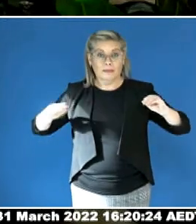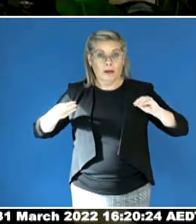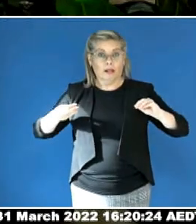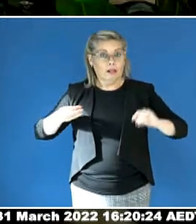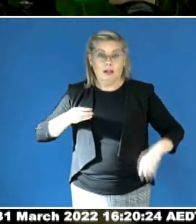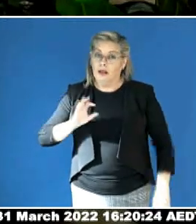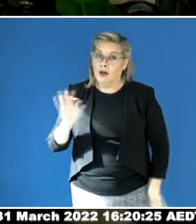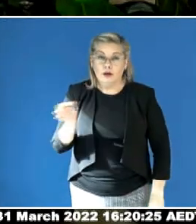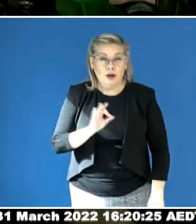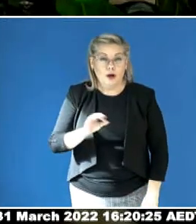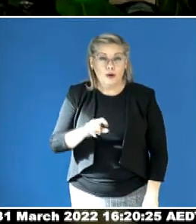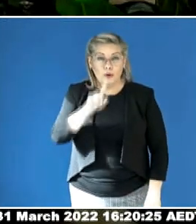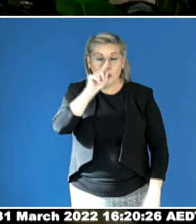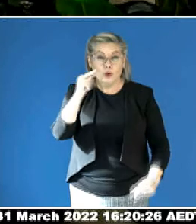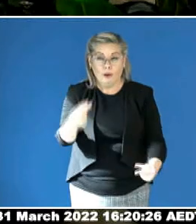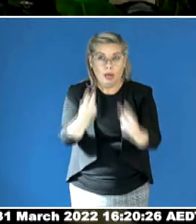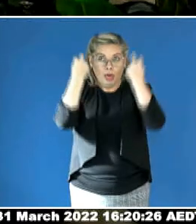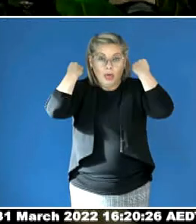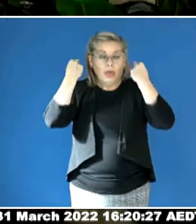We do not deserve to be ashamed of who we are.